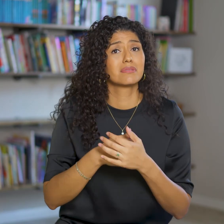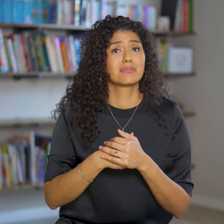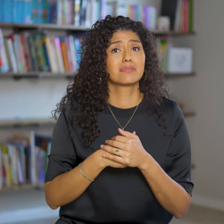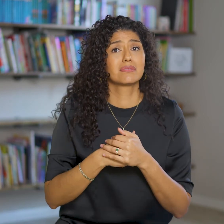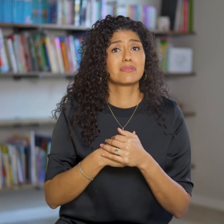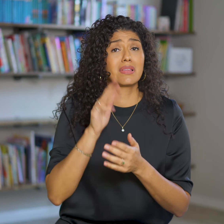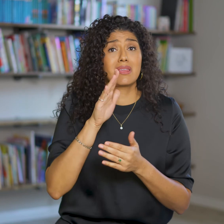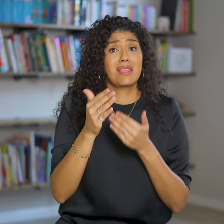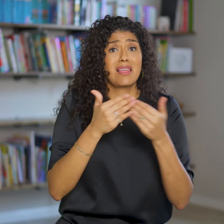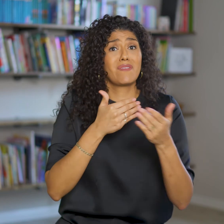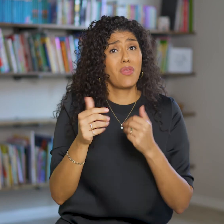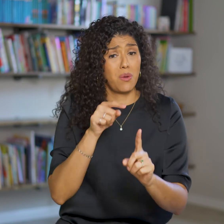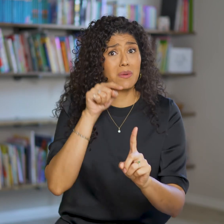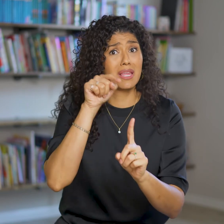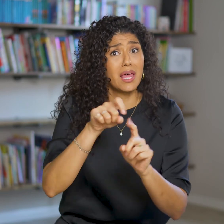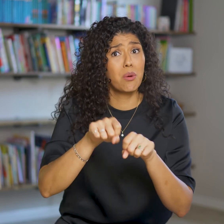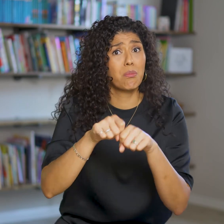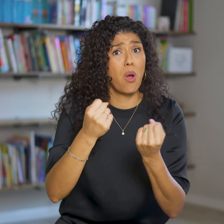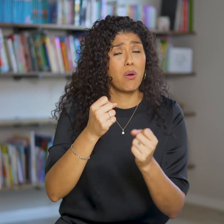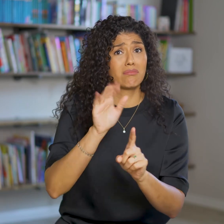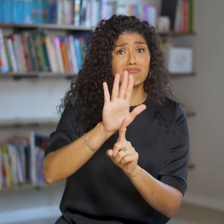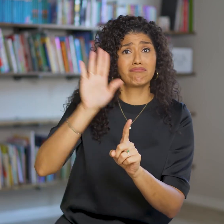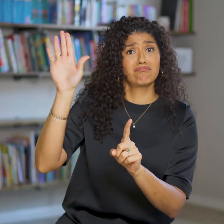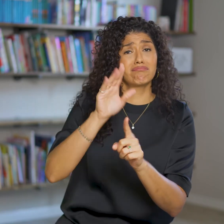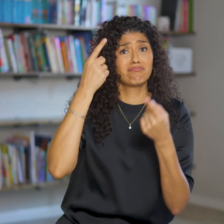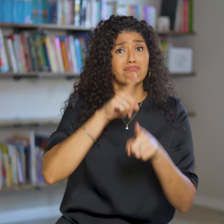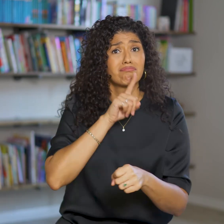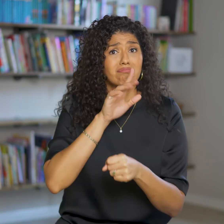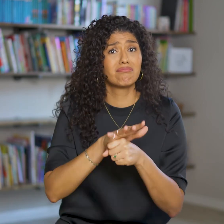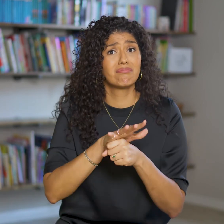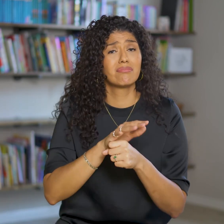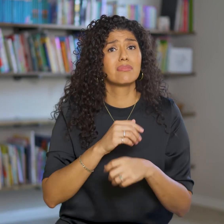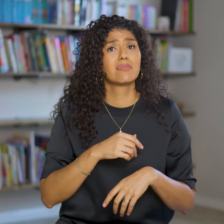and even though David broke their covenant,